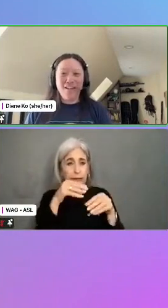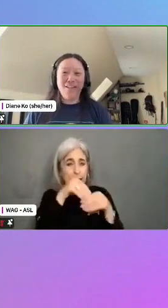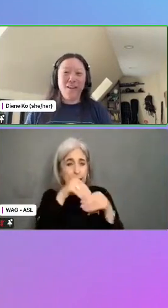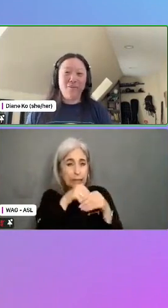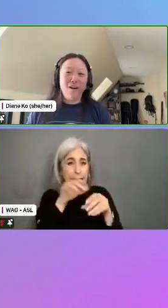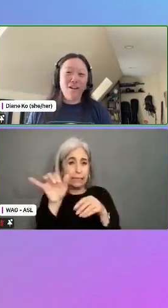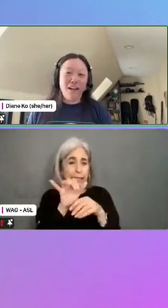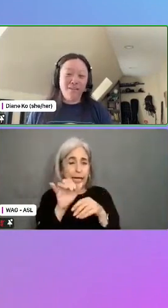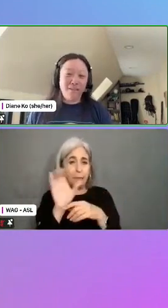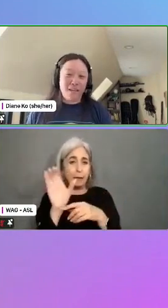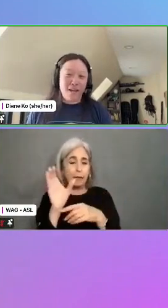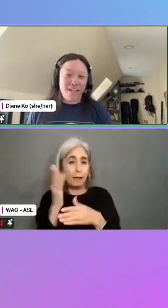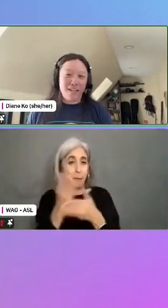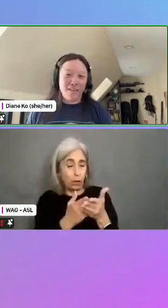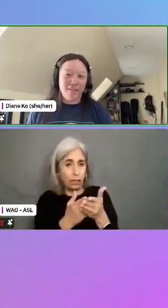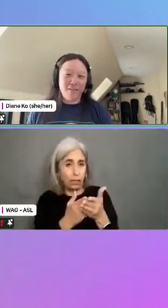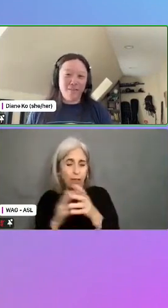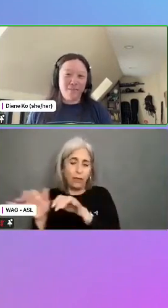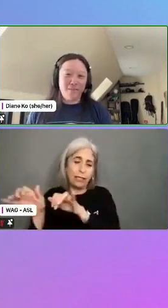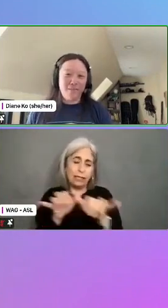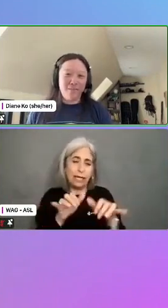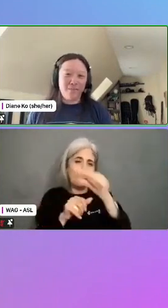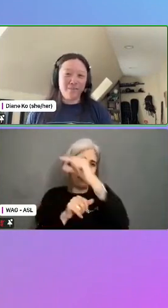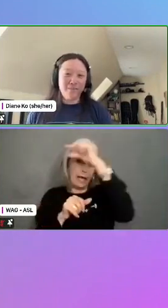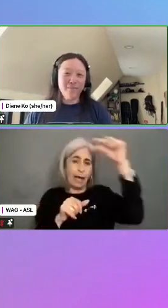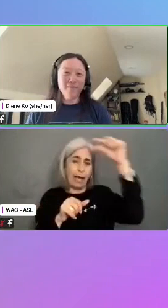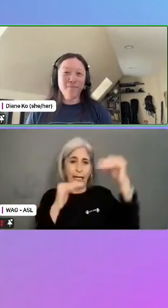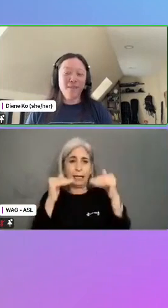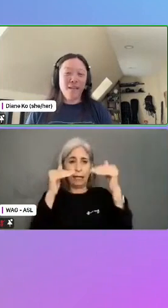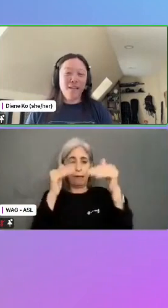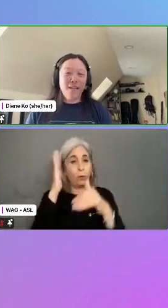sort of element that you may want to adjust dynamically